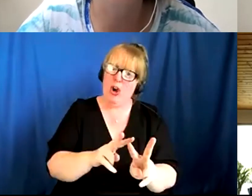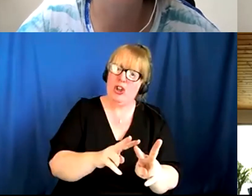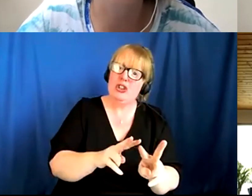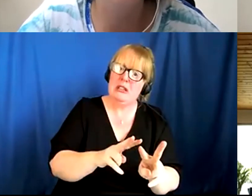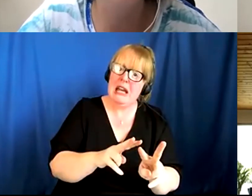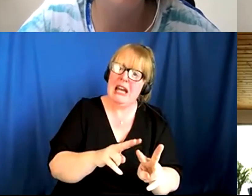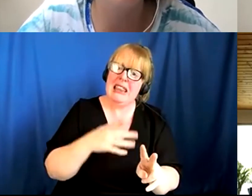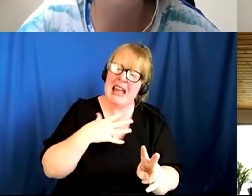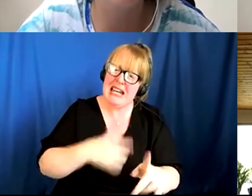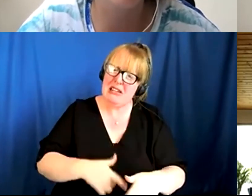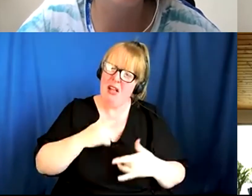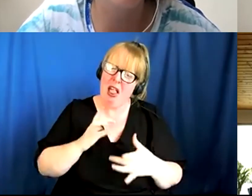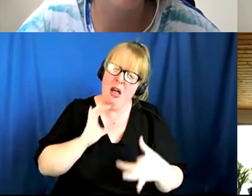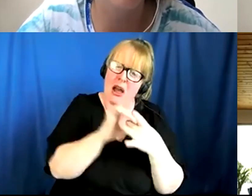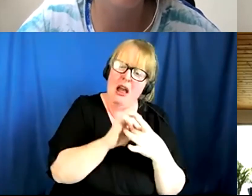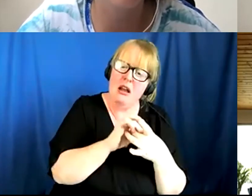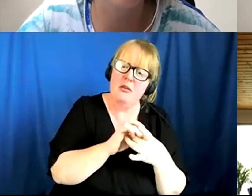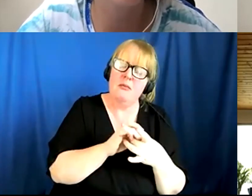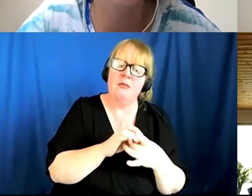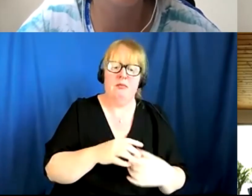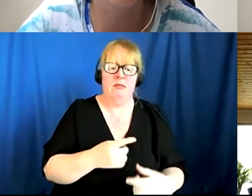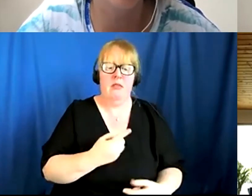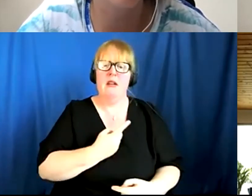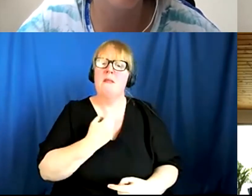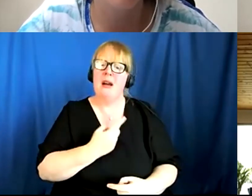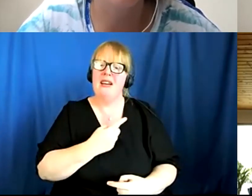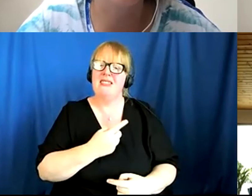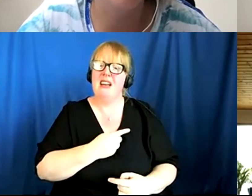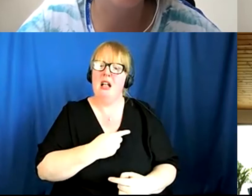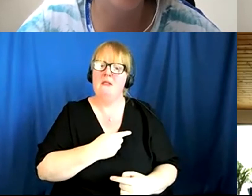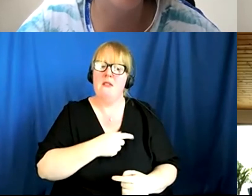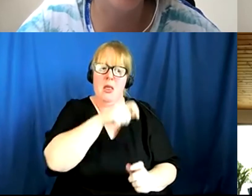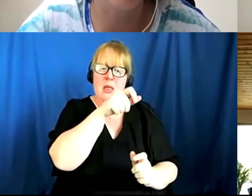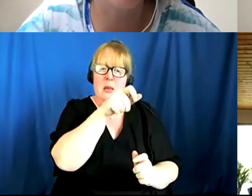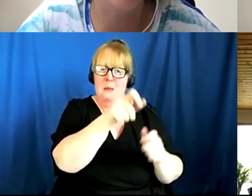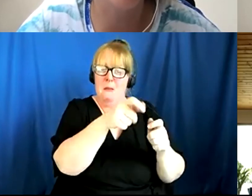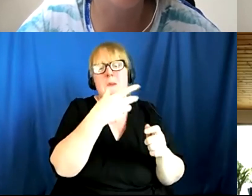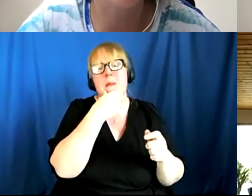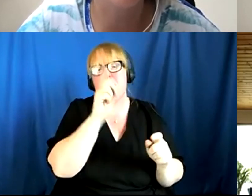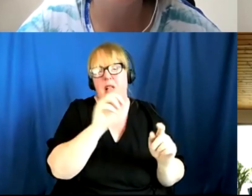the participant is always, is also the audience. And it's the kind of primary audience very often.